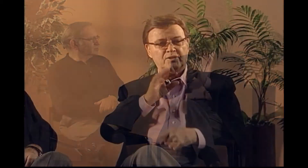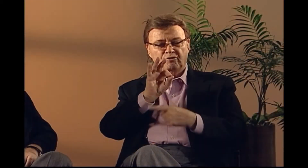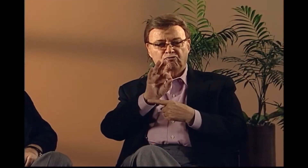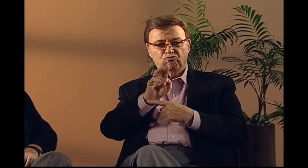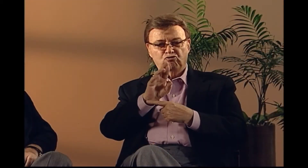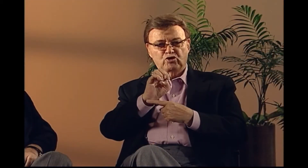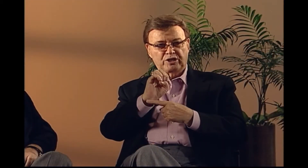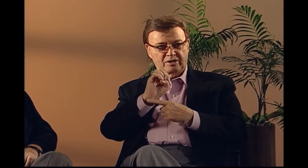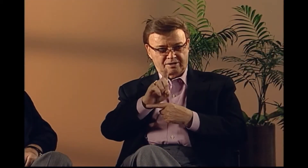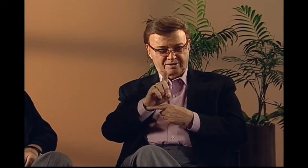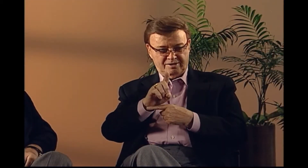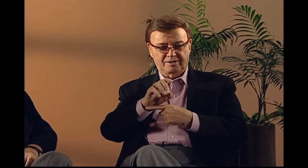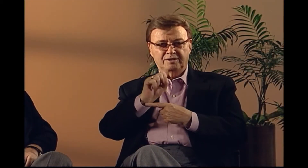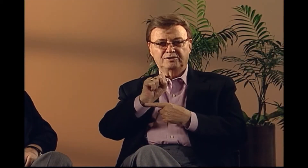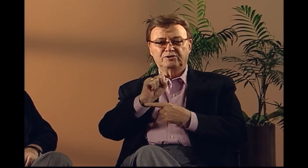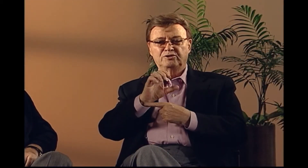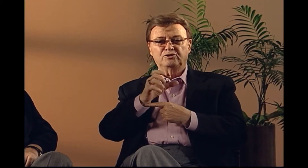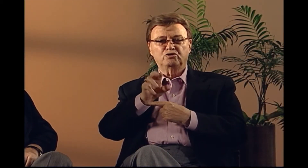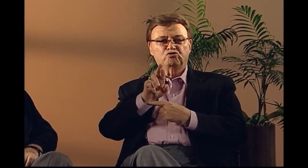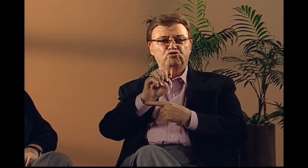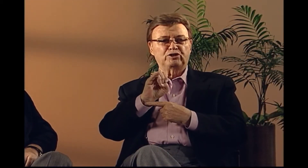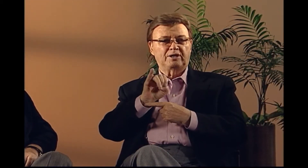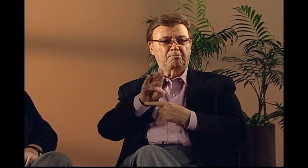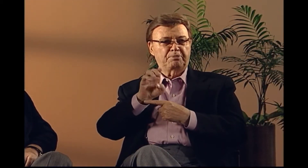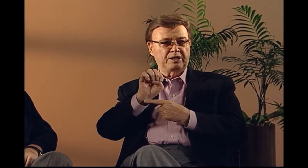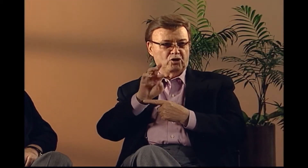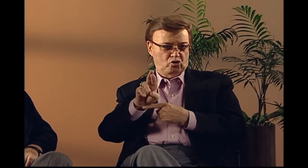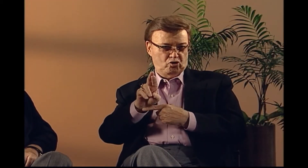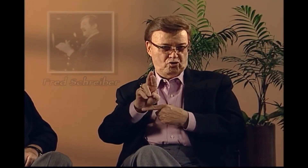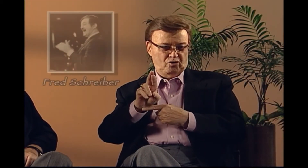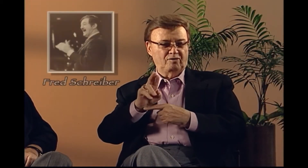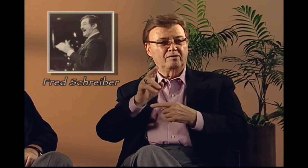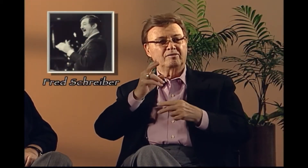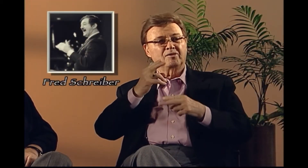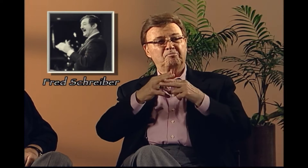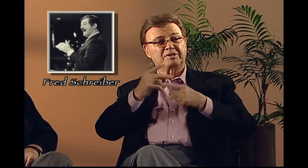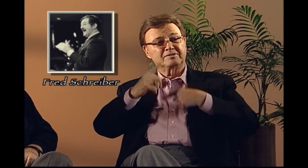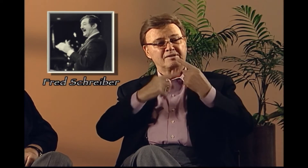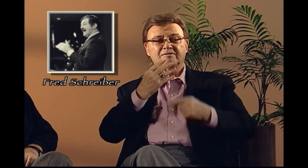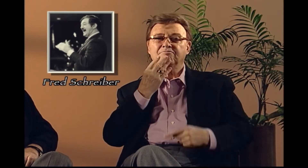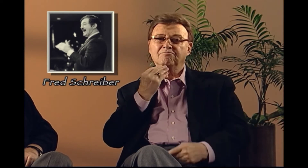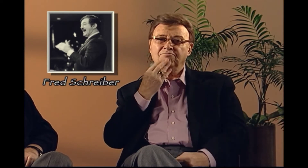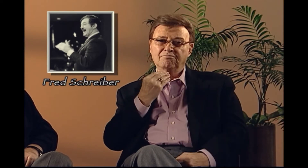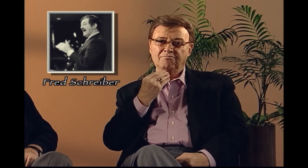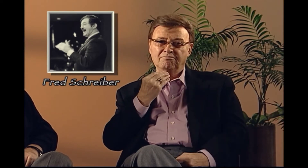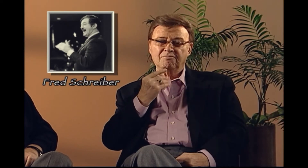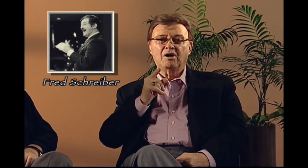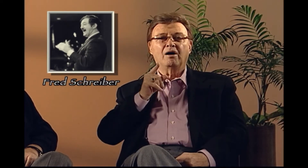that immediately piqued my interest. Yeah, Fred Schreiber [assumed spelling] is signing.